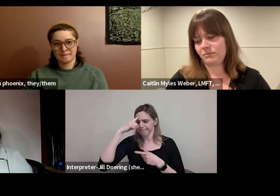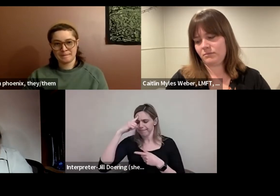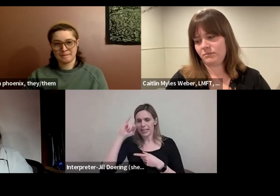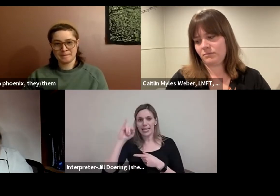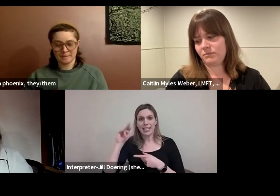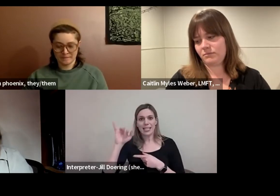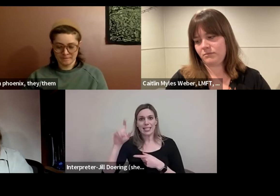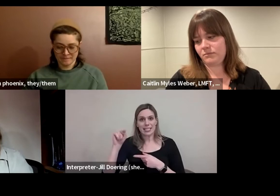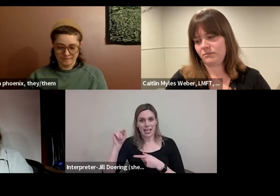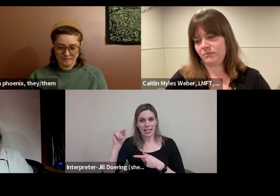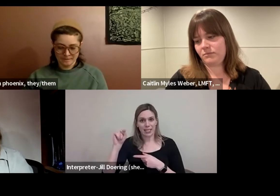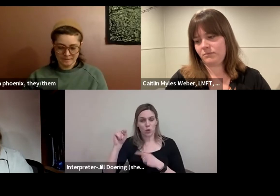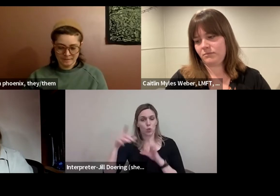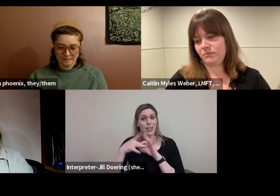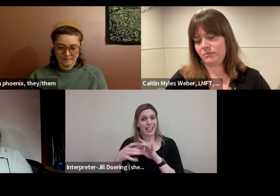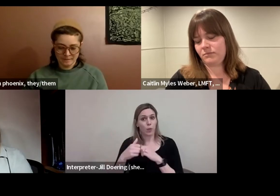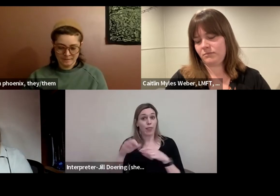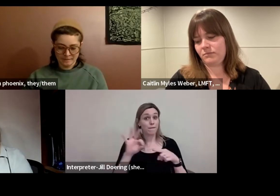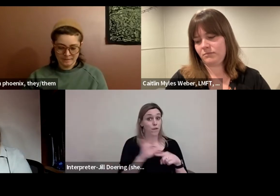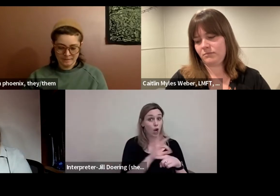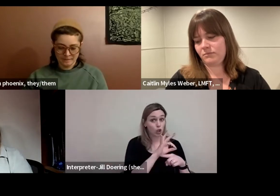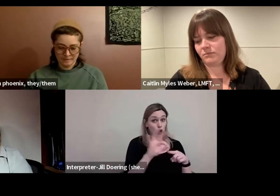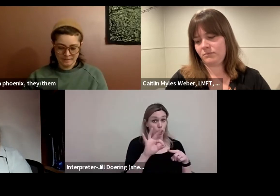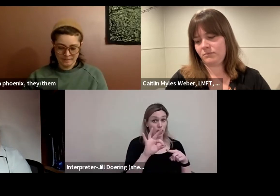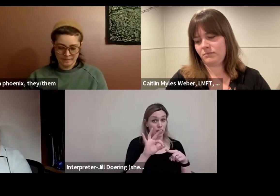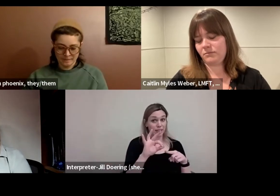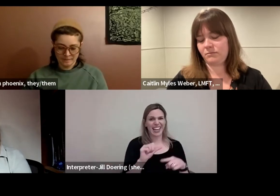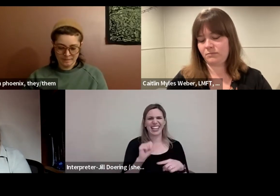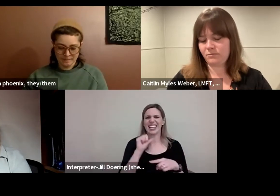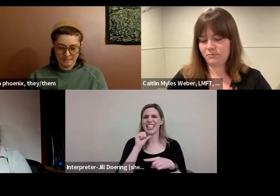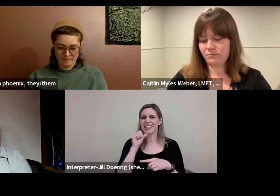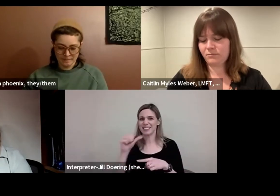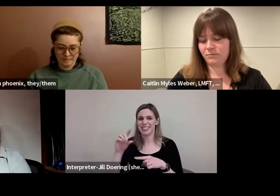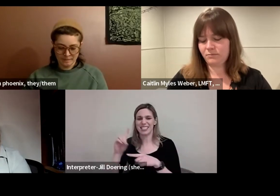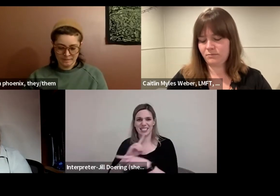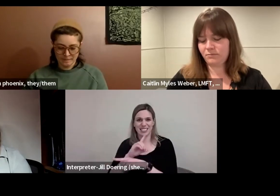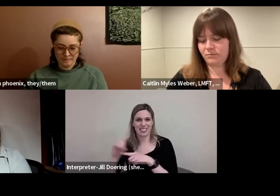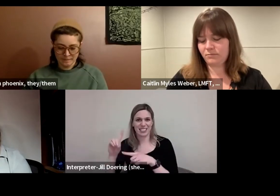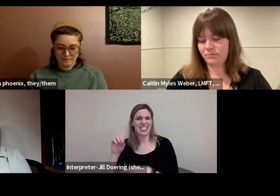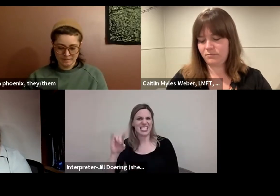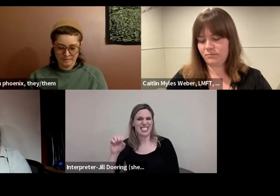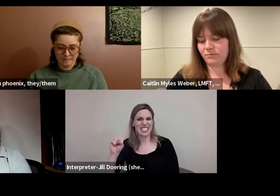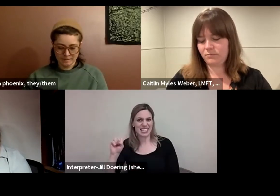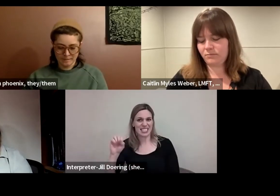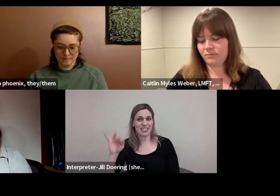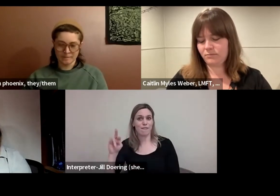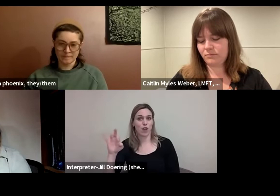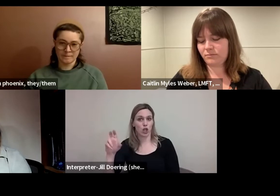And, and if we know, right, if we have the insight like Jasmine is saying